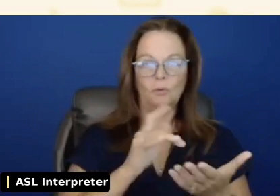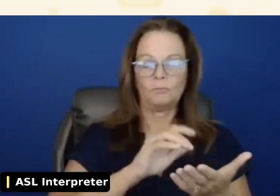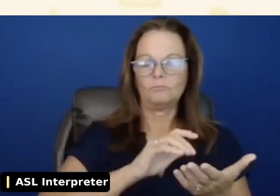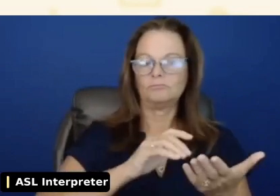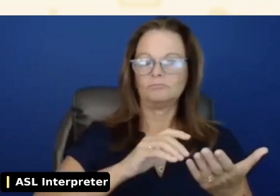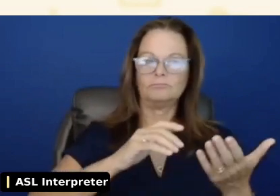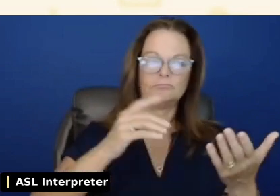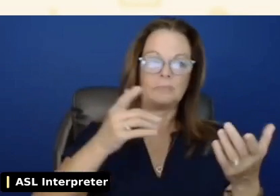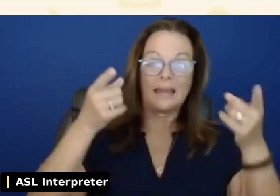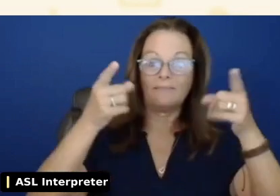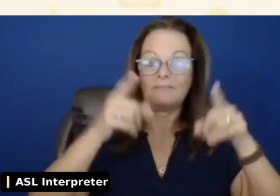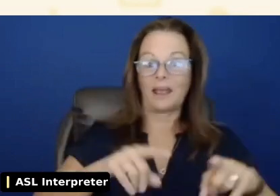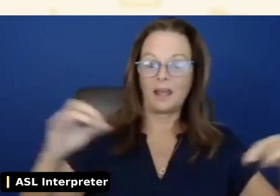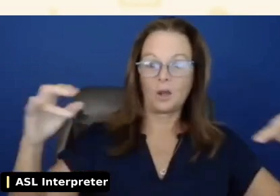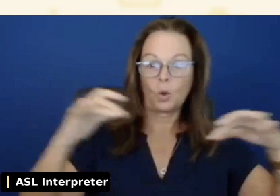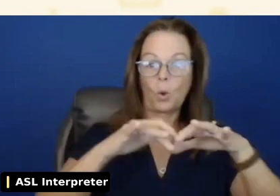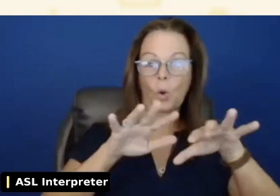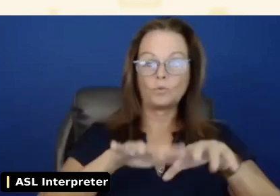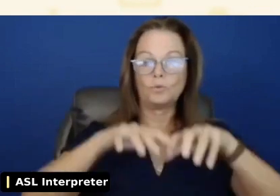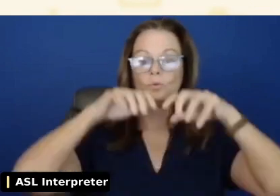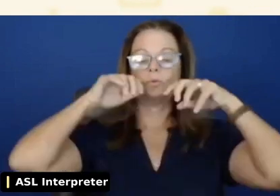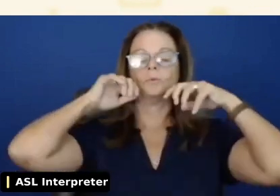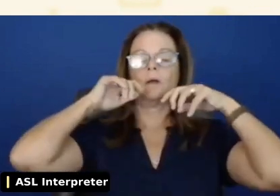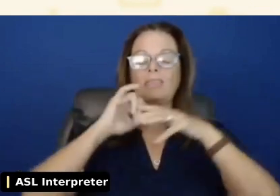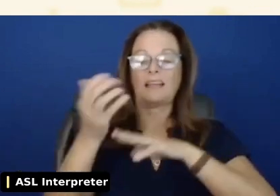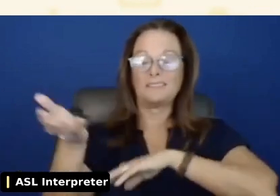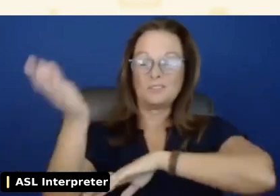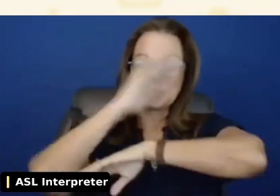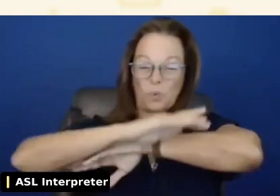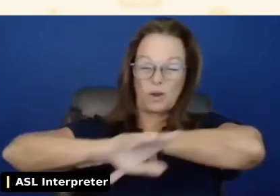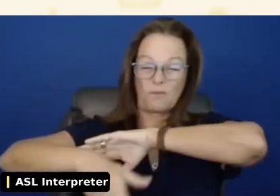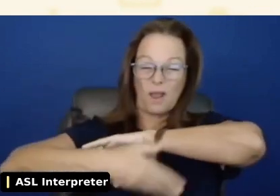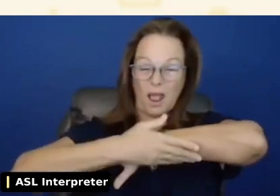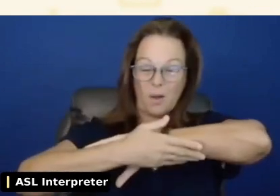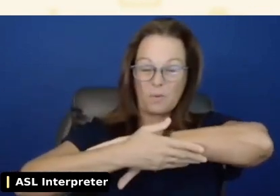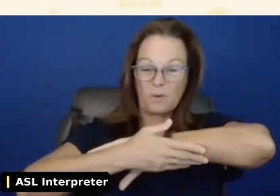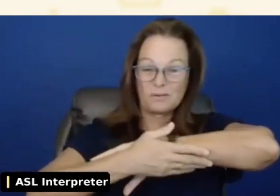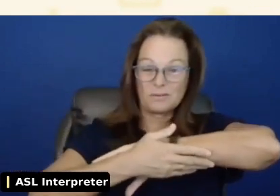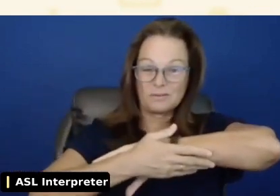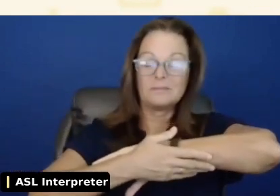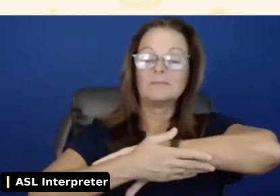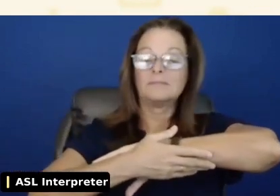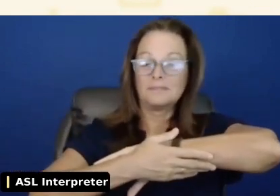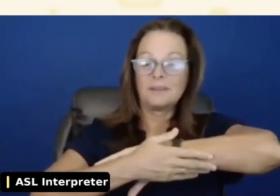which is 24 hours a day, and you want to learn a lot,